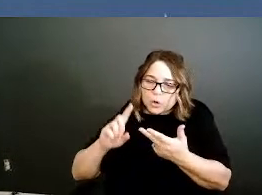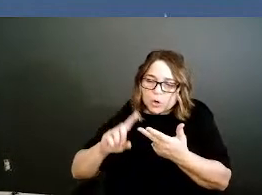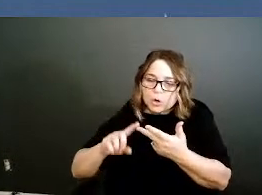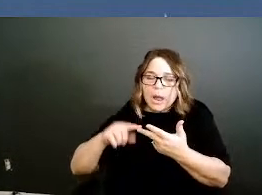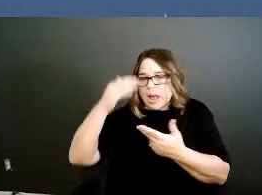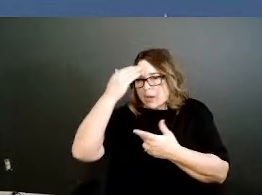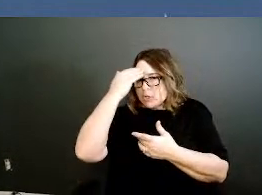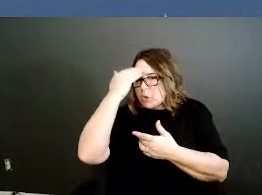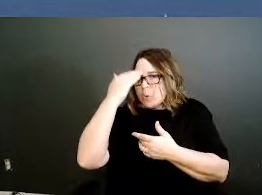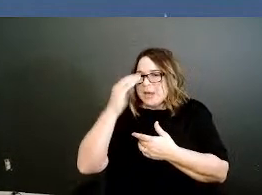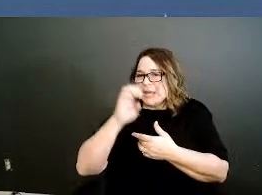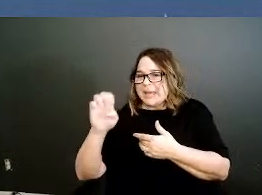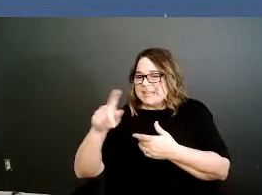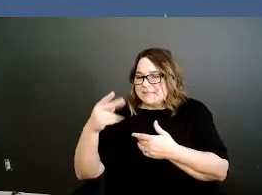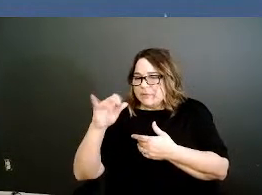ON -- [ALARM]